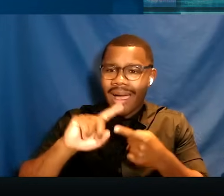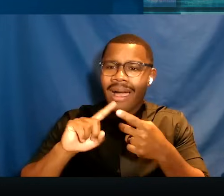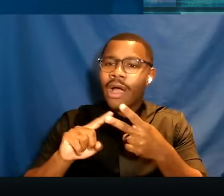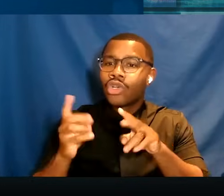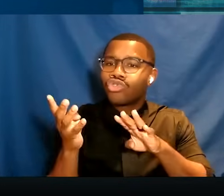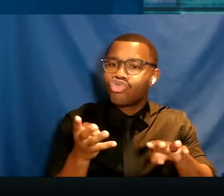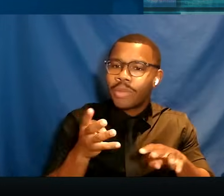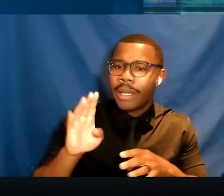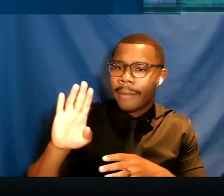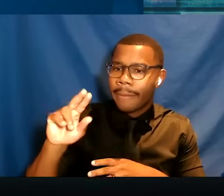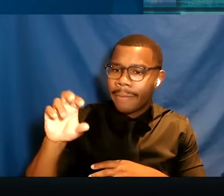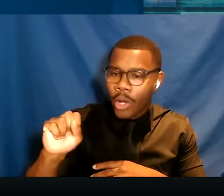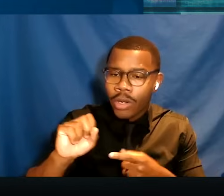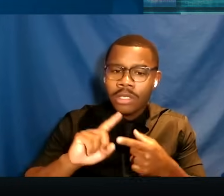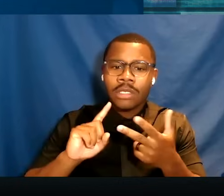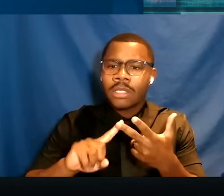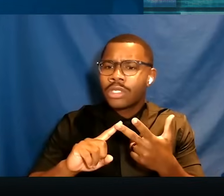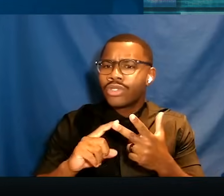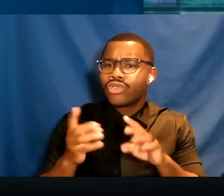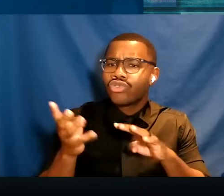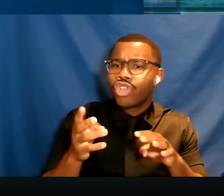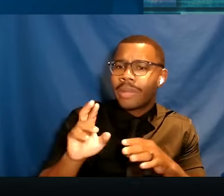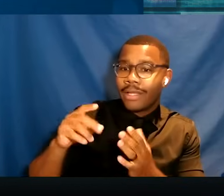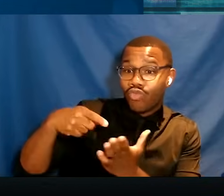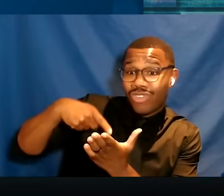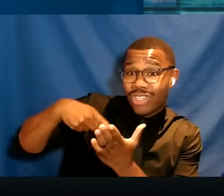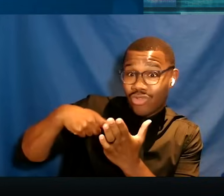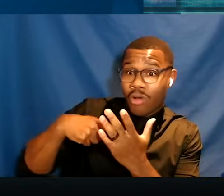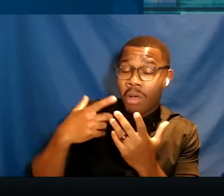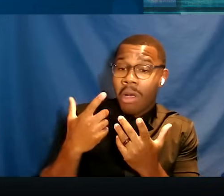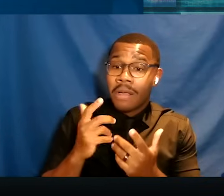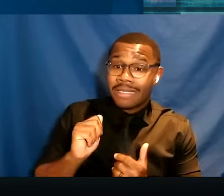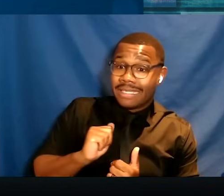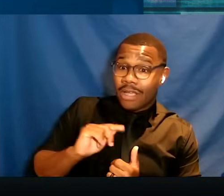to the streaming residuals, to self-tapes all gone if this contract doesn't ratify